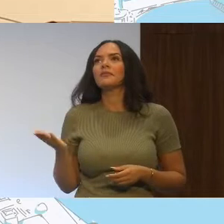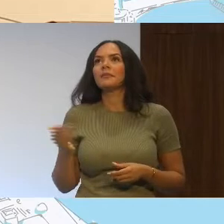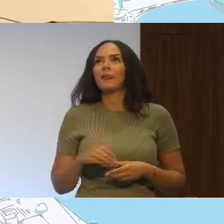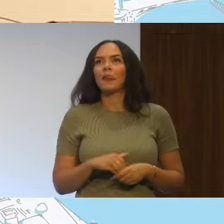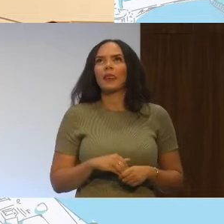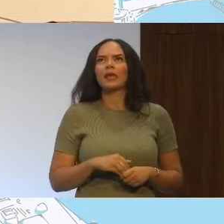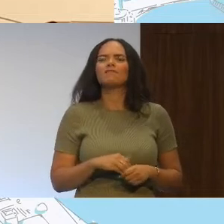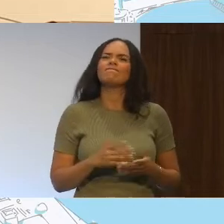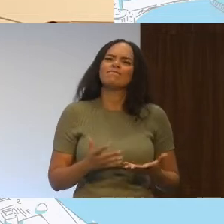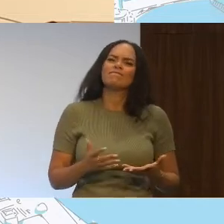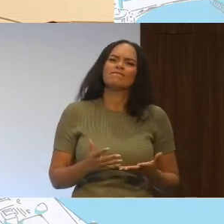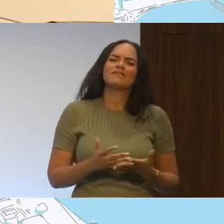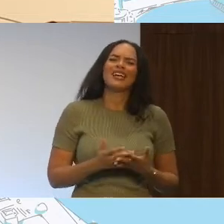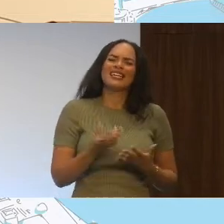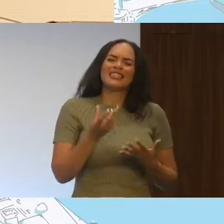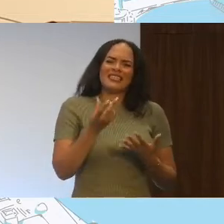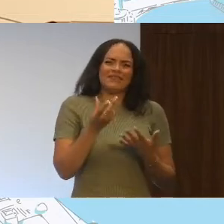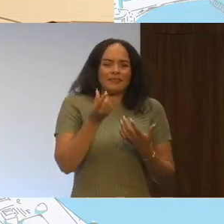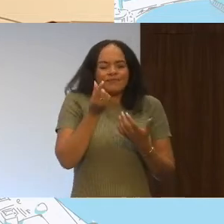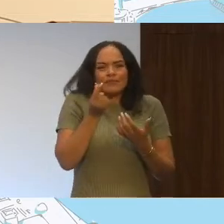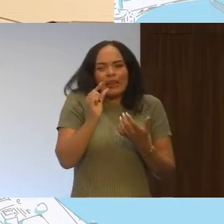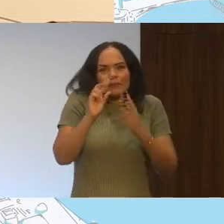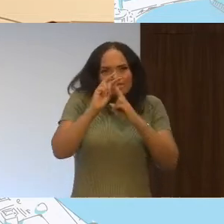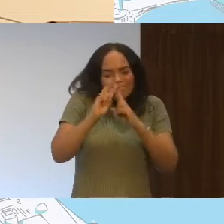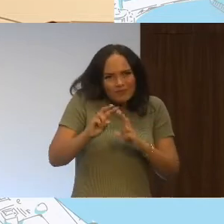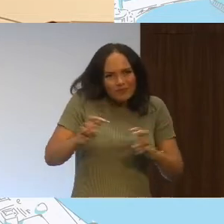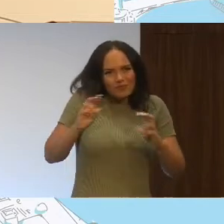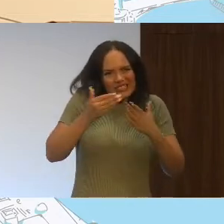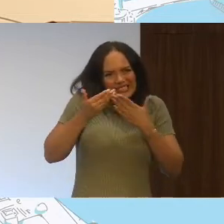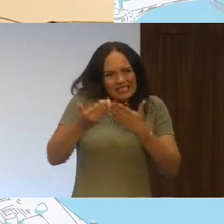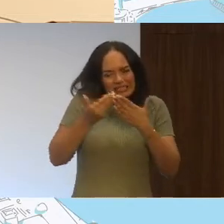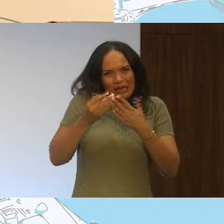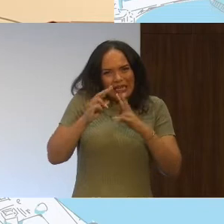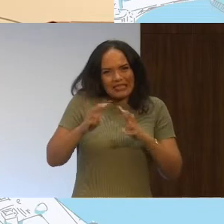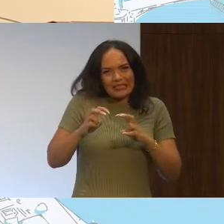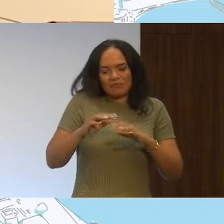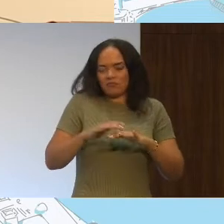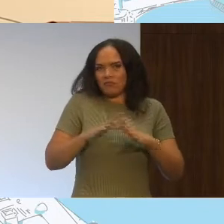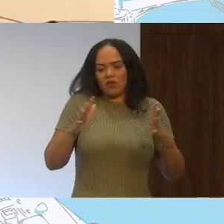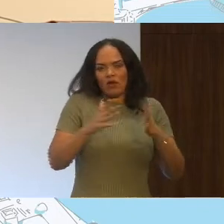but nothing no randomized controlled, placebo controlled studies in this subgroup of patients.